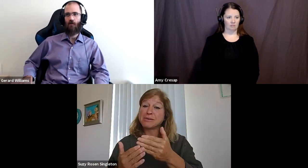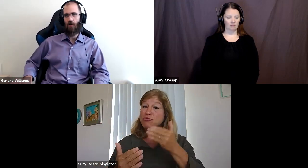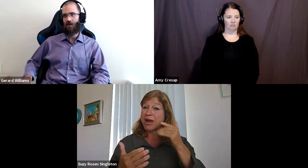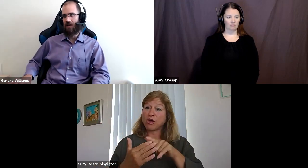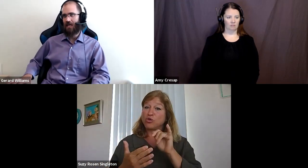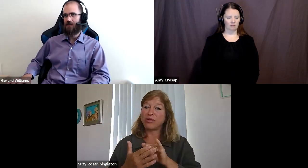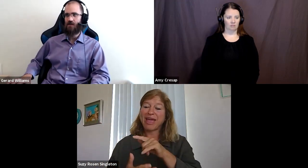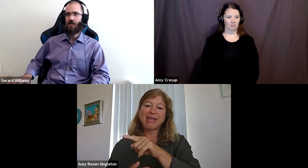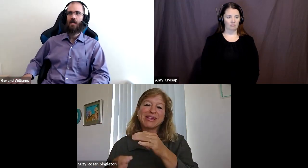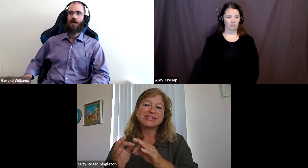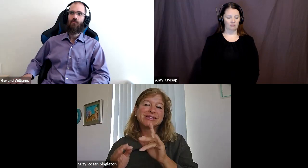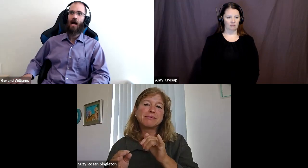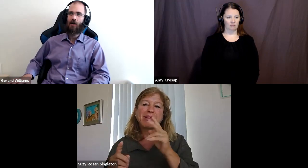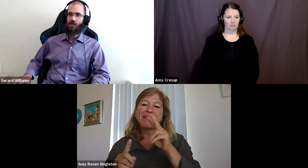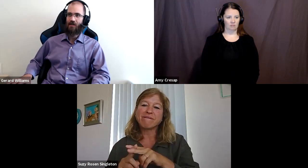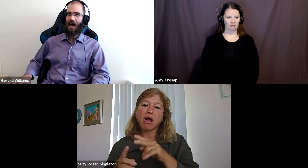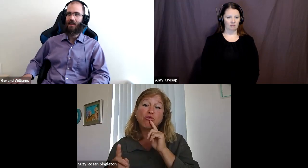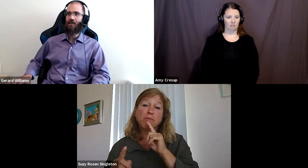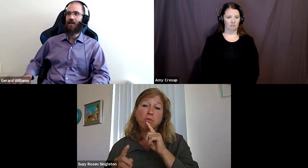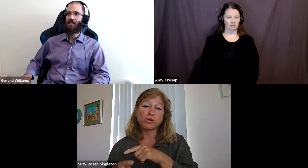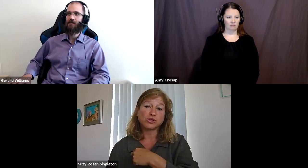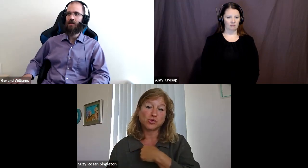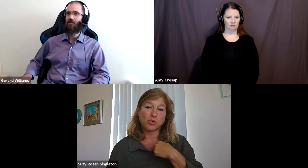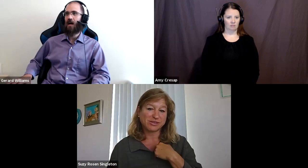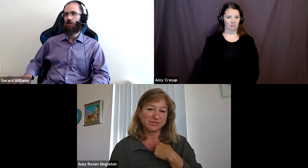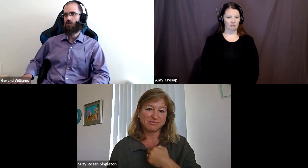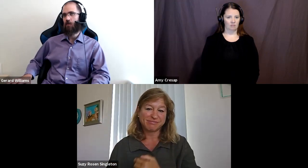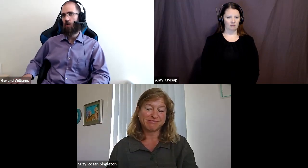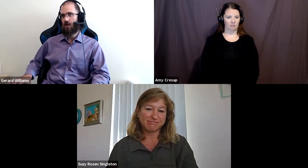For your convenience. Prior to that they simply file the reports